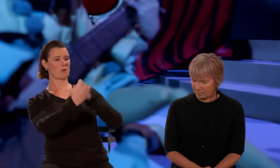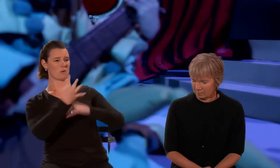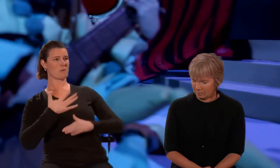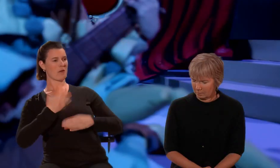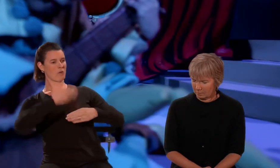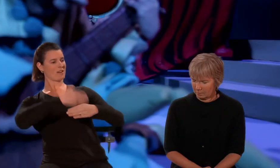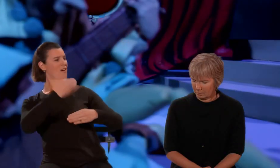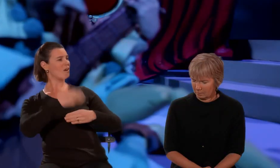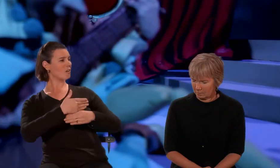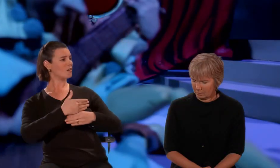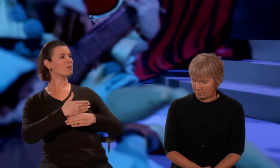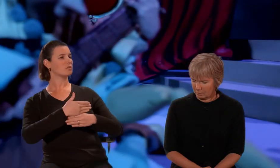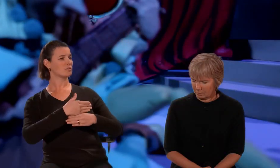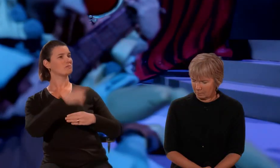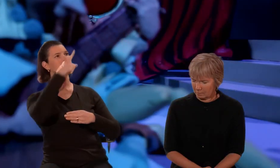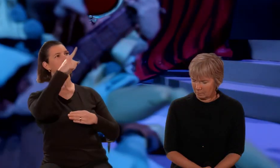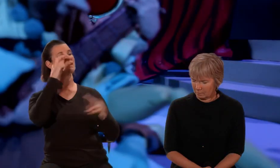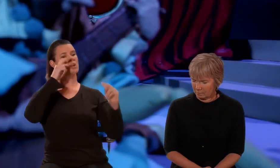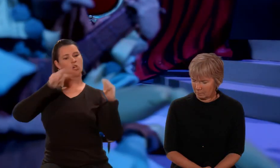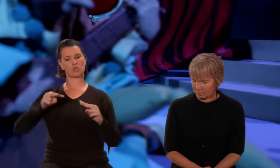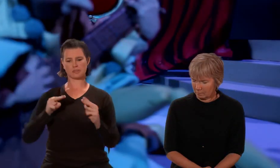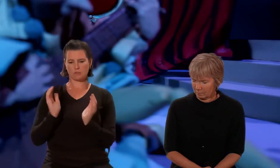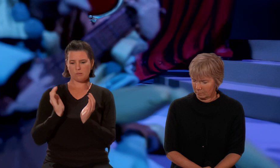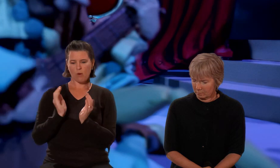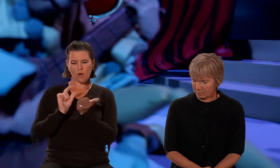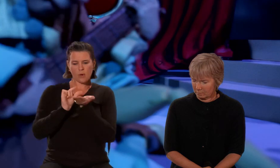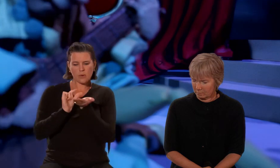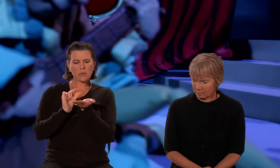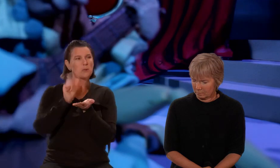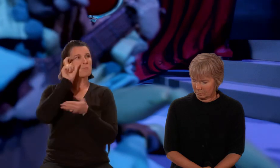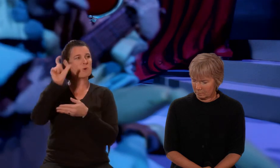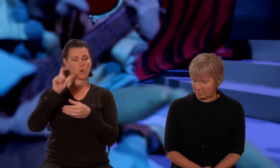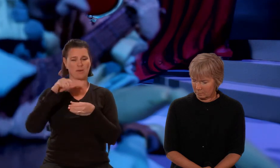He looks at the little golden moon in my hand.